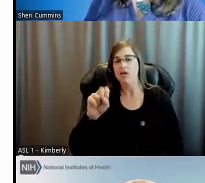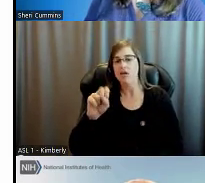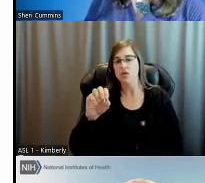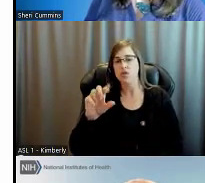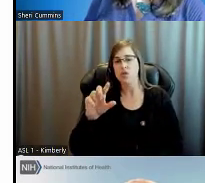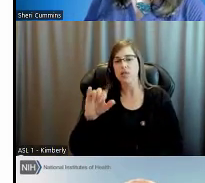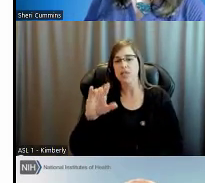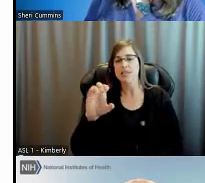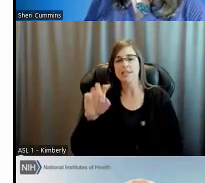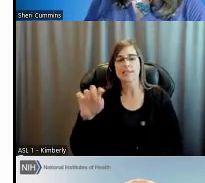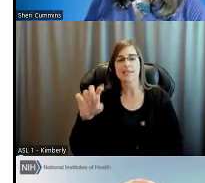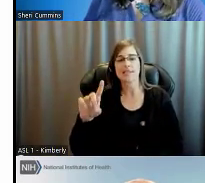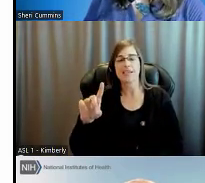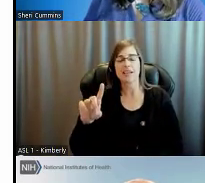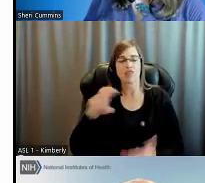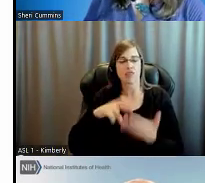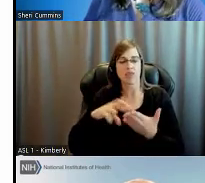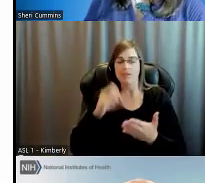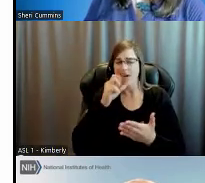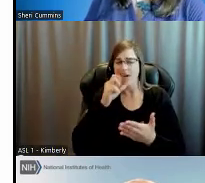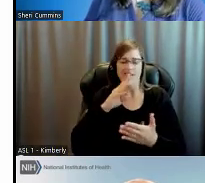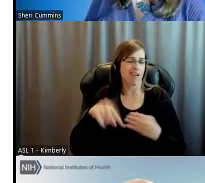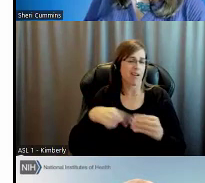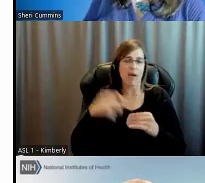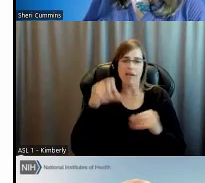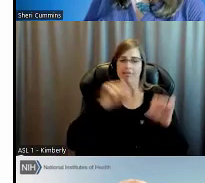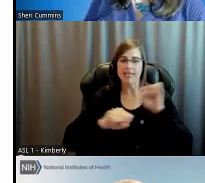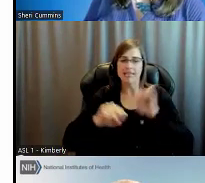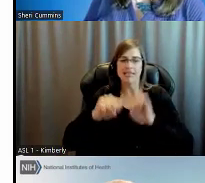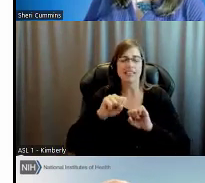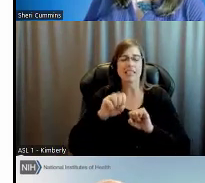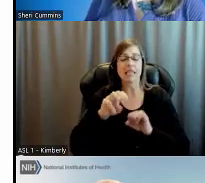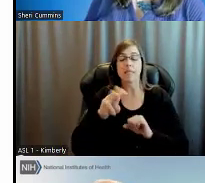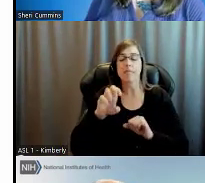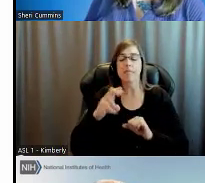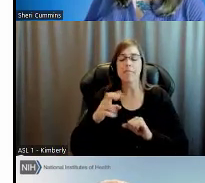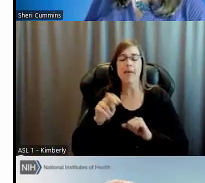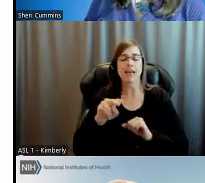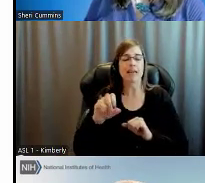They don't talk at all about the science, really. It's really the mechanism and all the rules